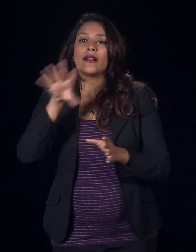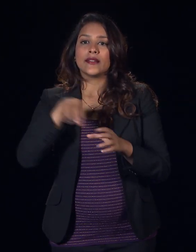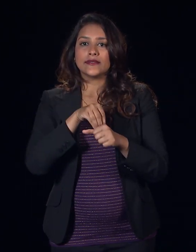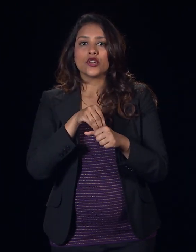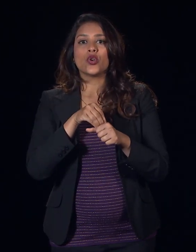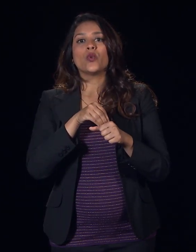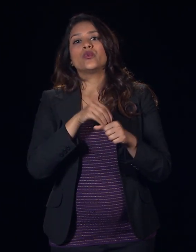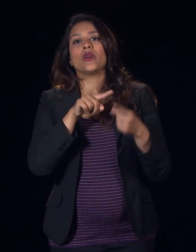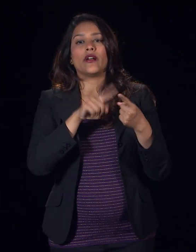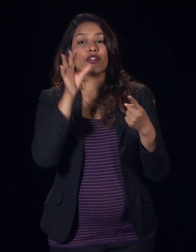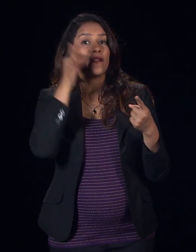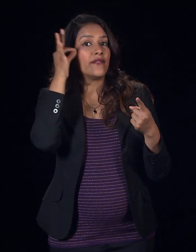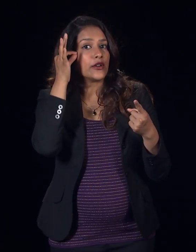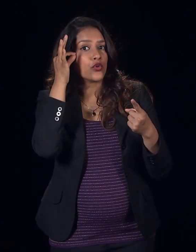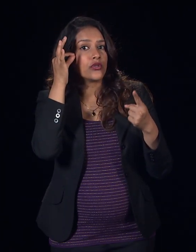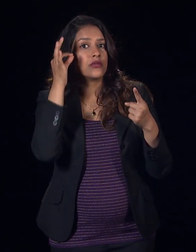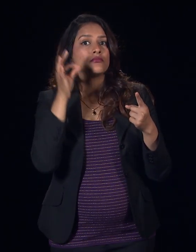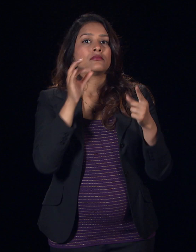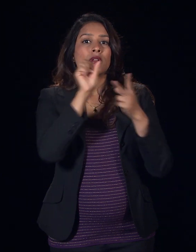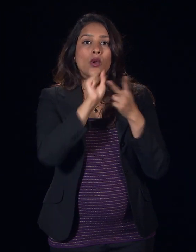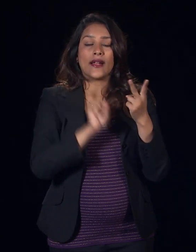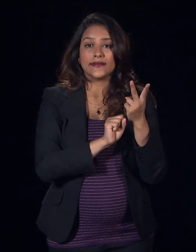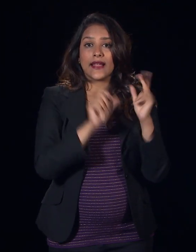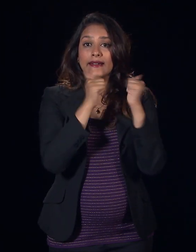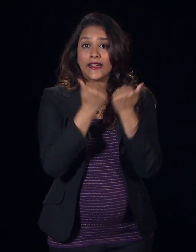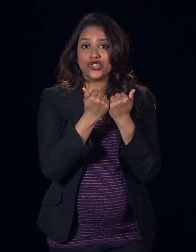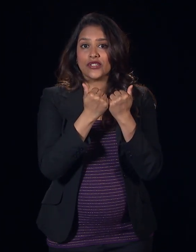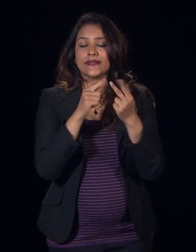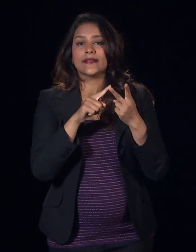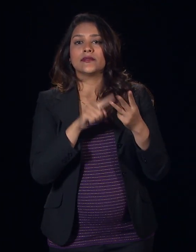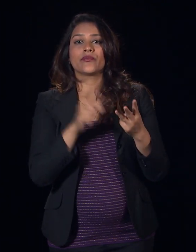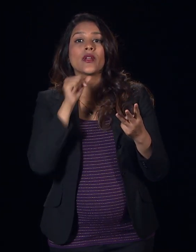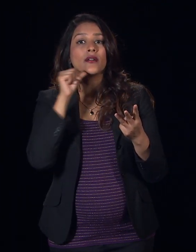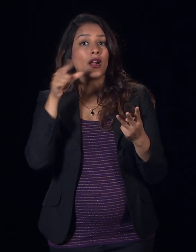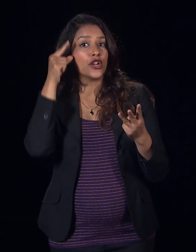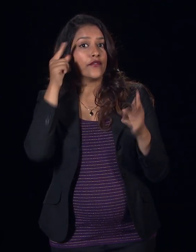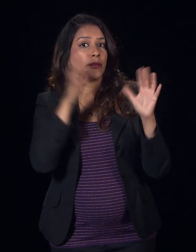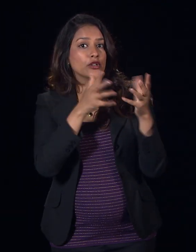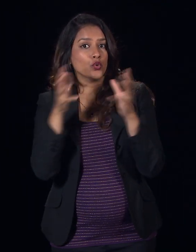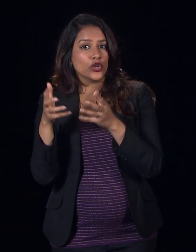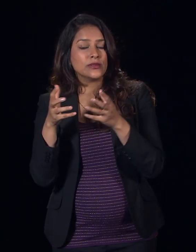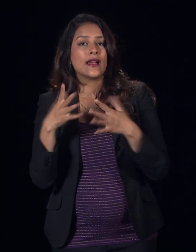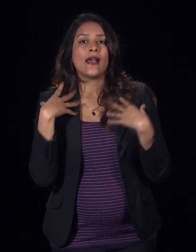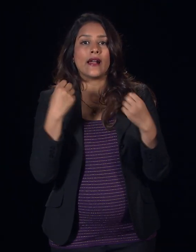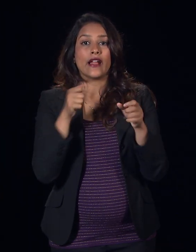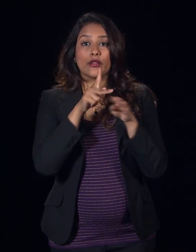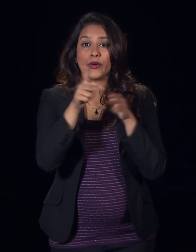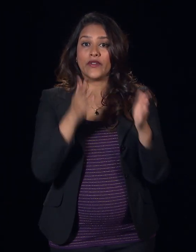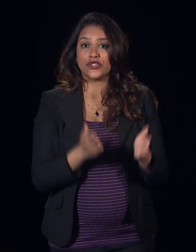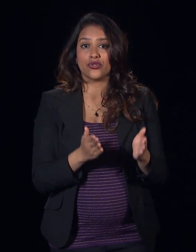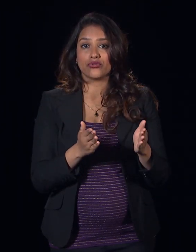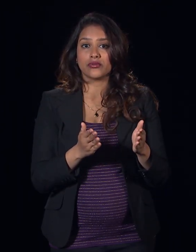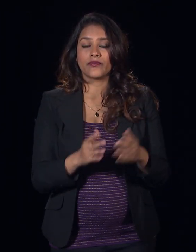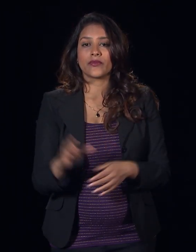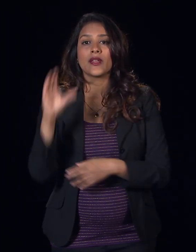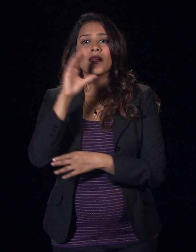These include other federal and state agencies, non-governmental groups, and health professionals.